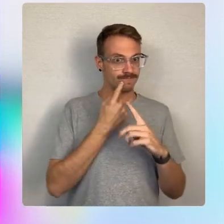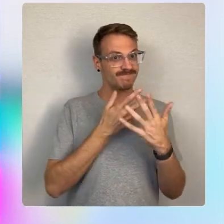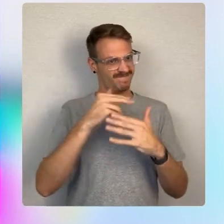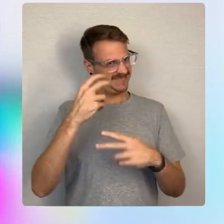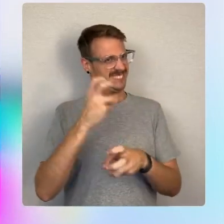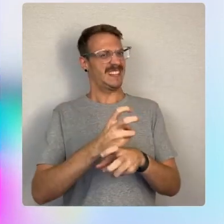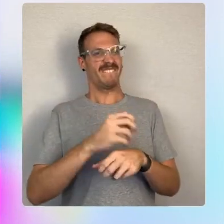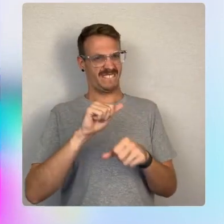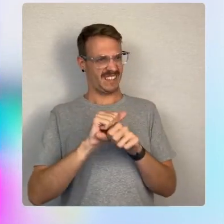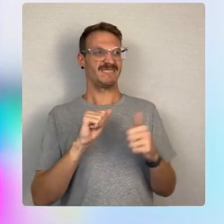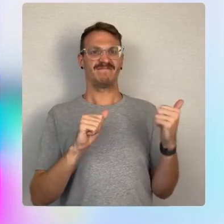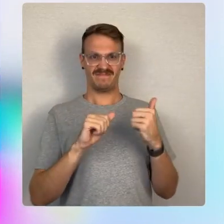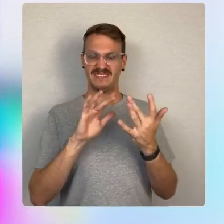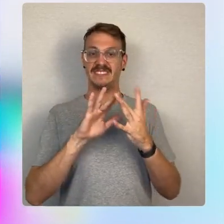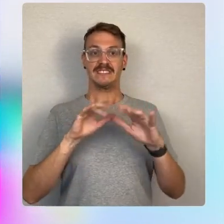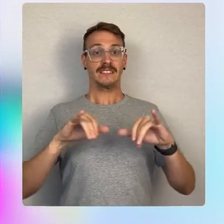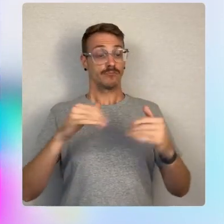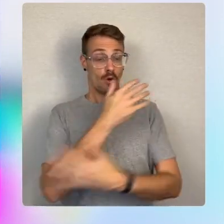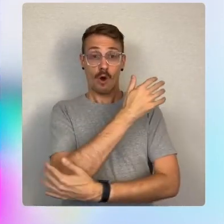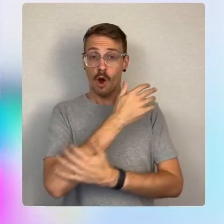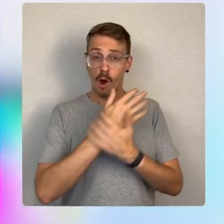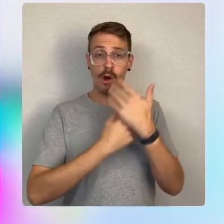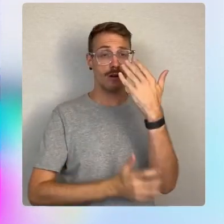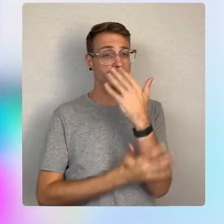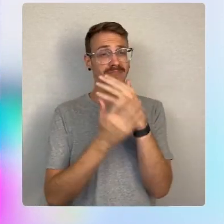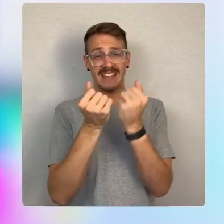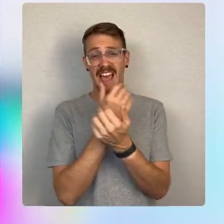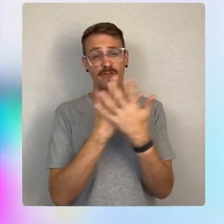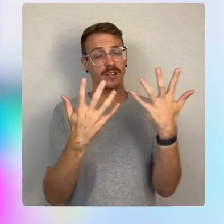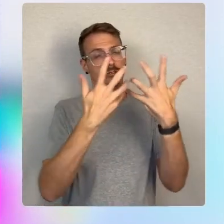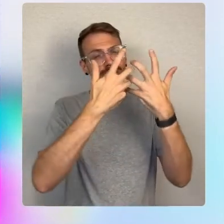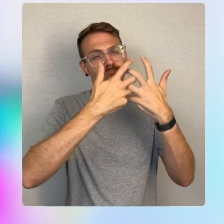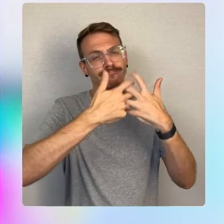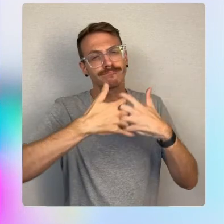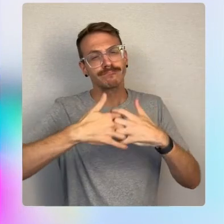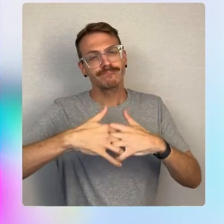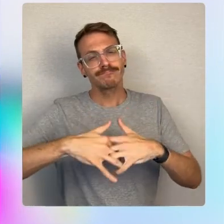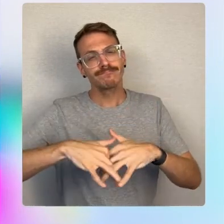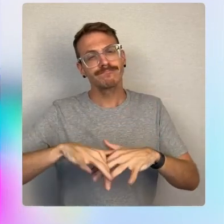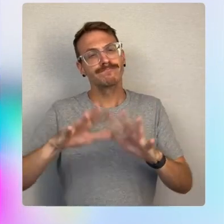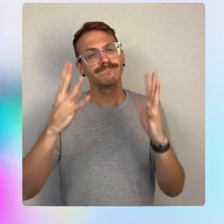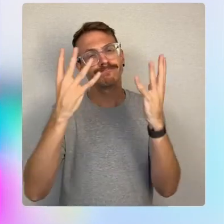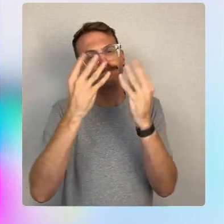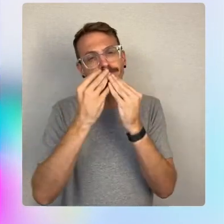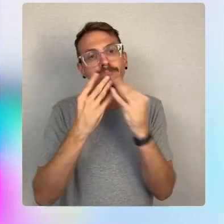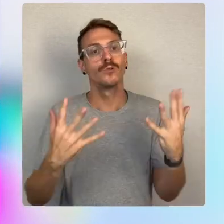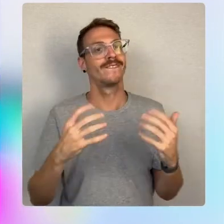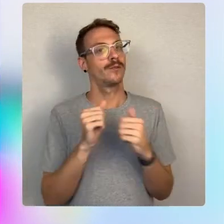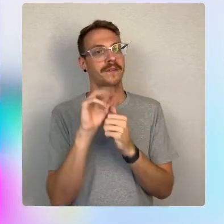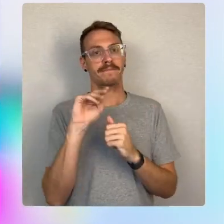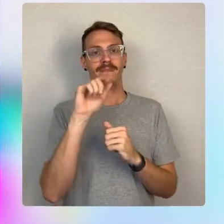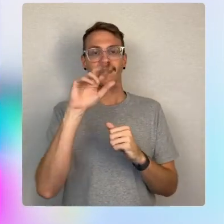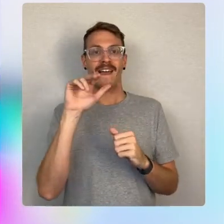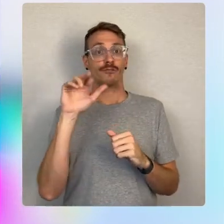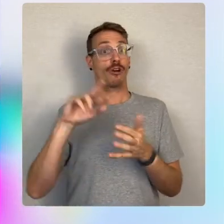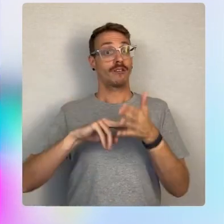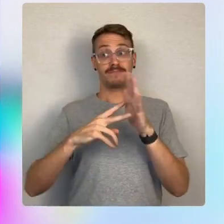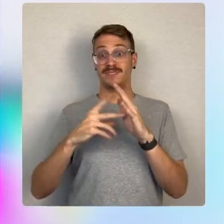So the arms, everything just works so, so, so well with the Meta Avatars for that. On top of that, the performance,